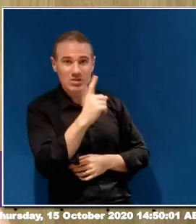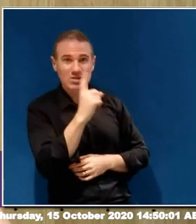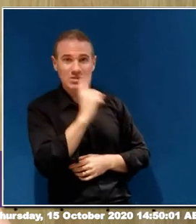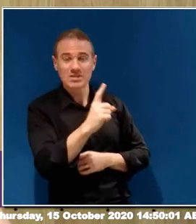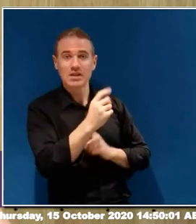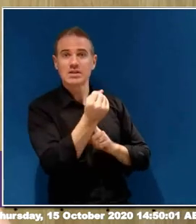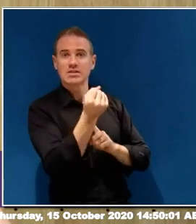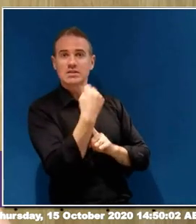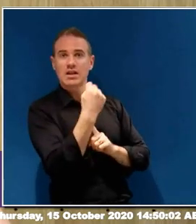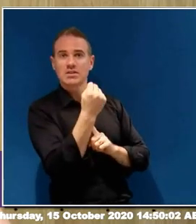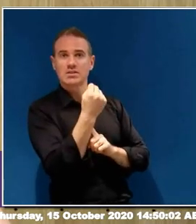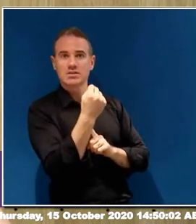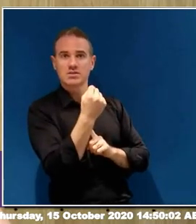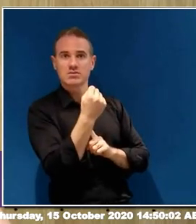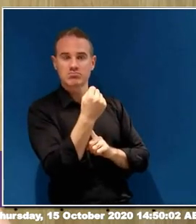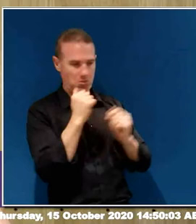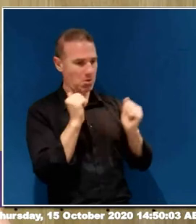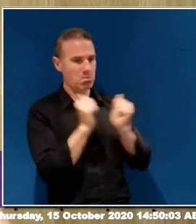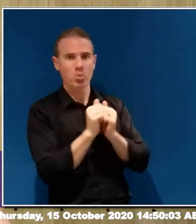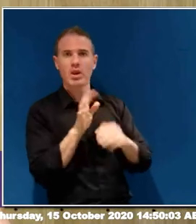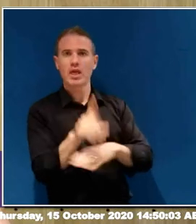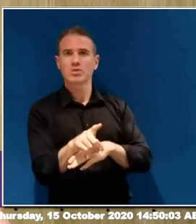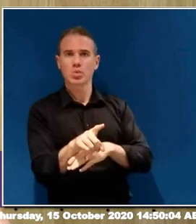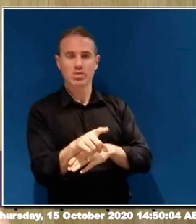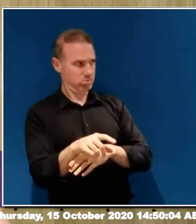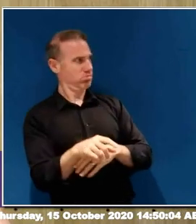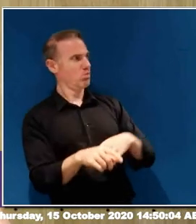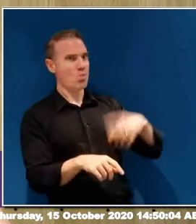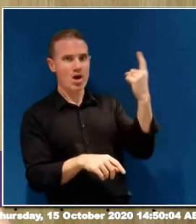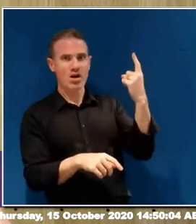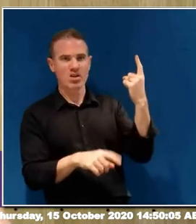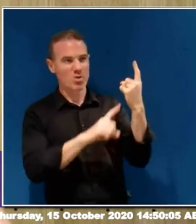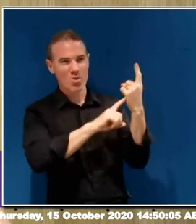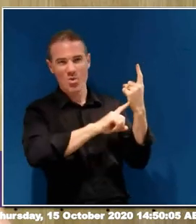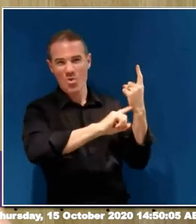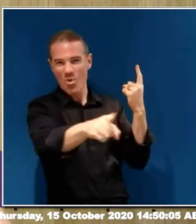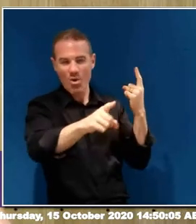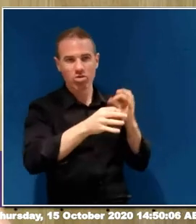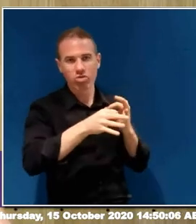Did you experience occasions on which you were told that an